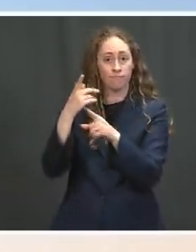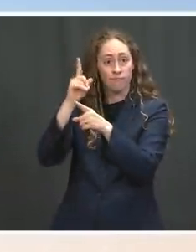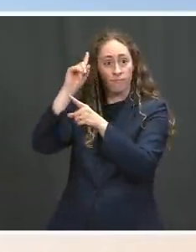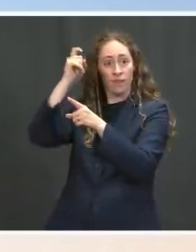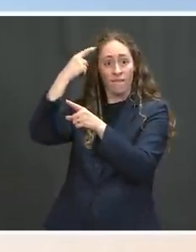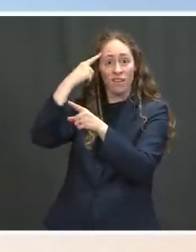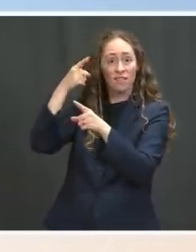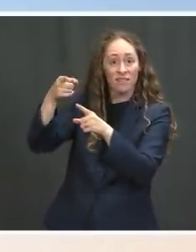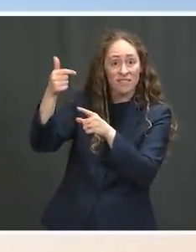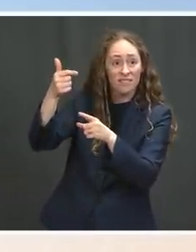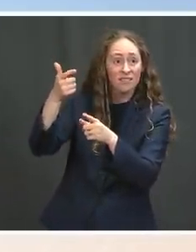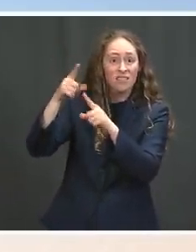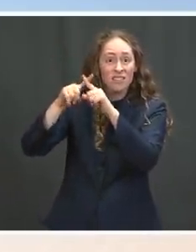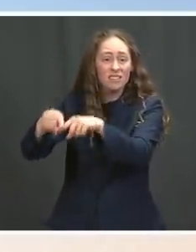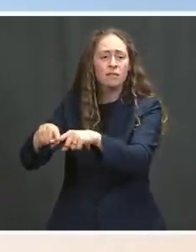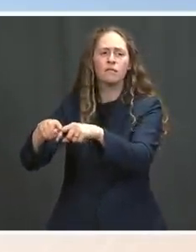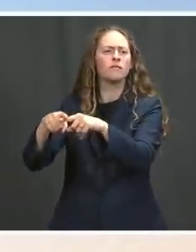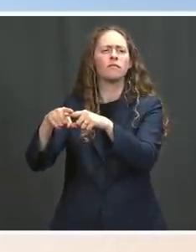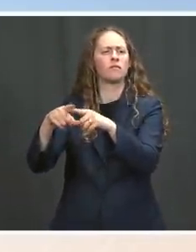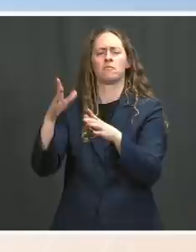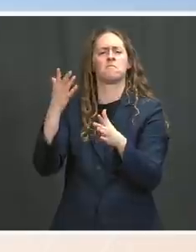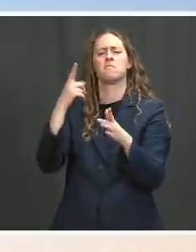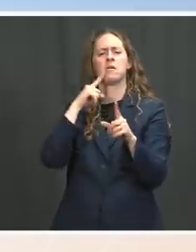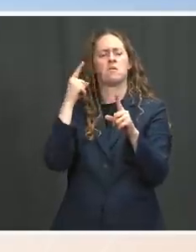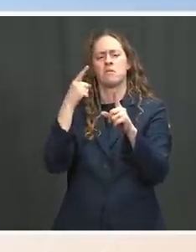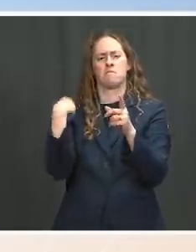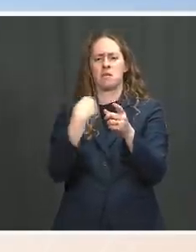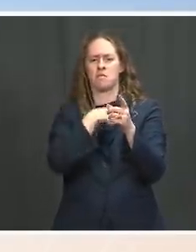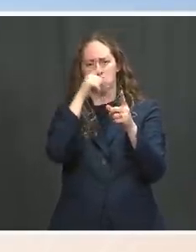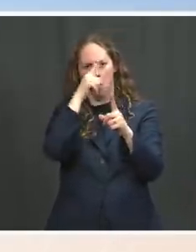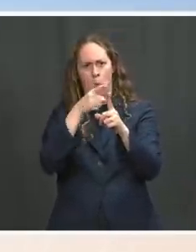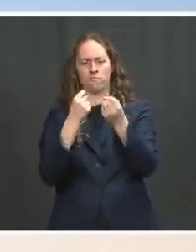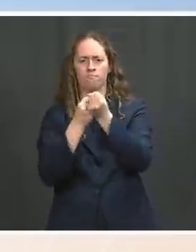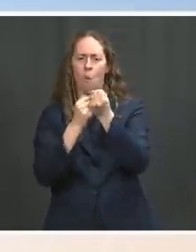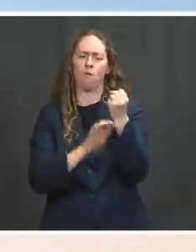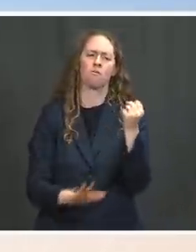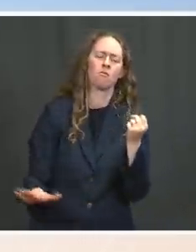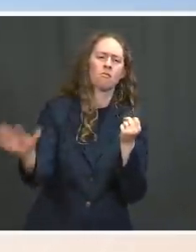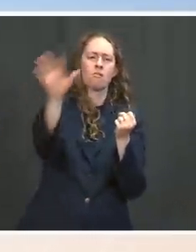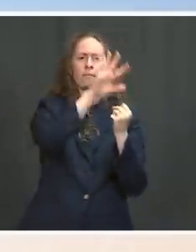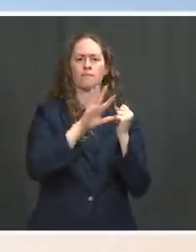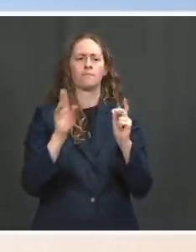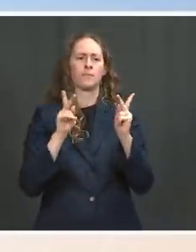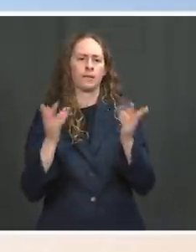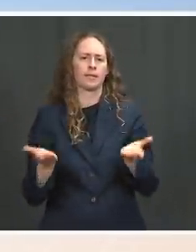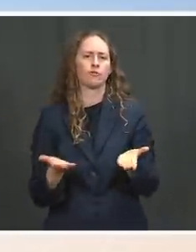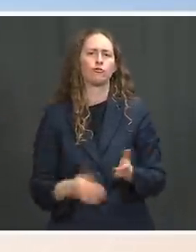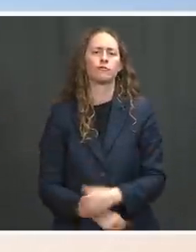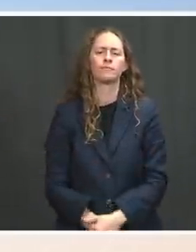The Press: And this obviously raises concerns not just about future attacks on pipelines, but other aspects of the electric grid,